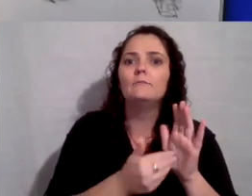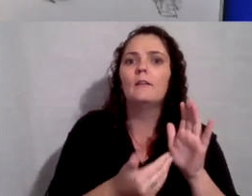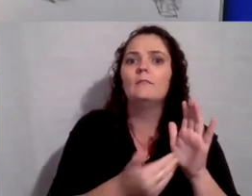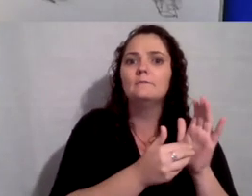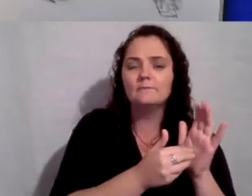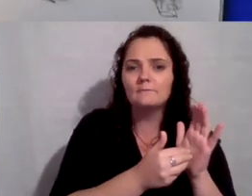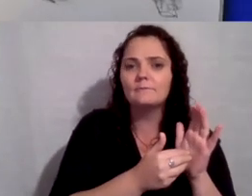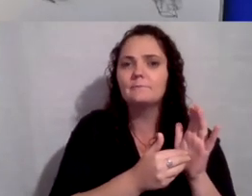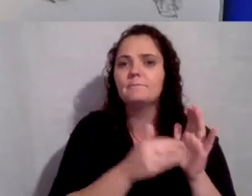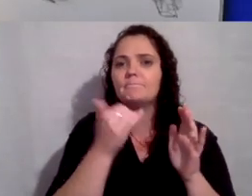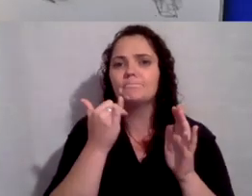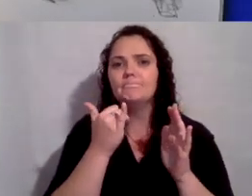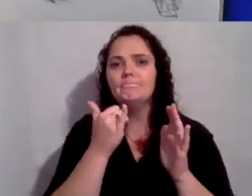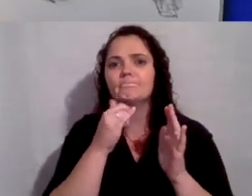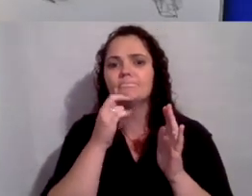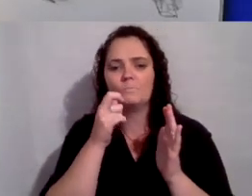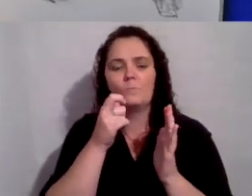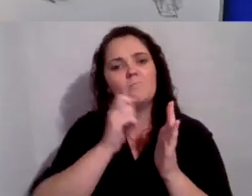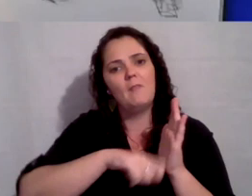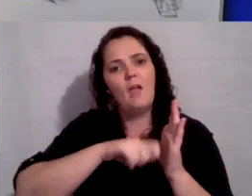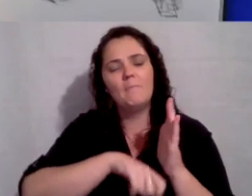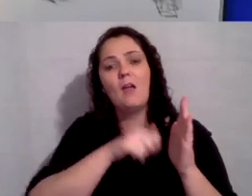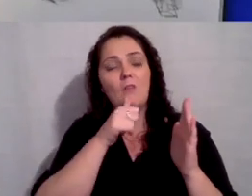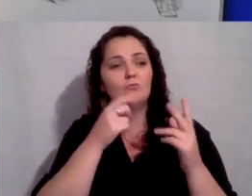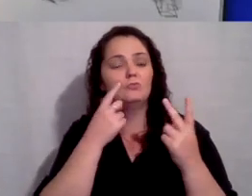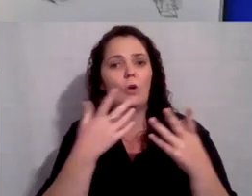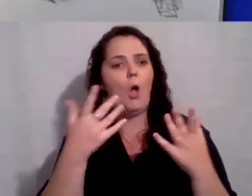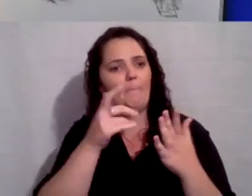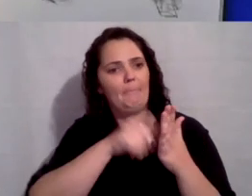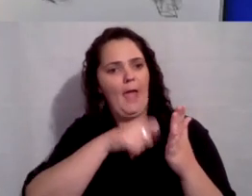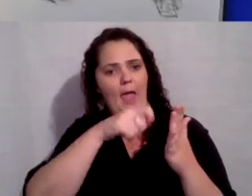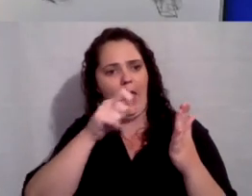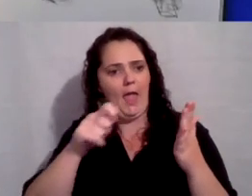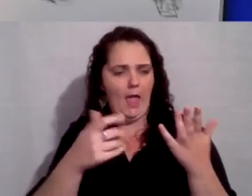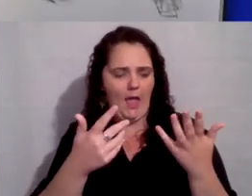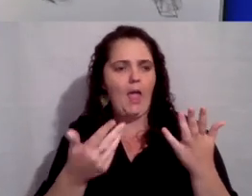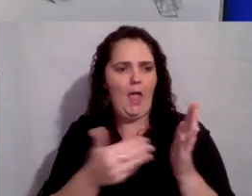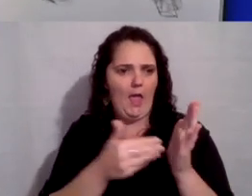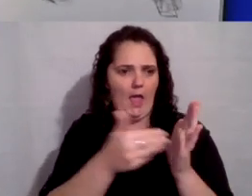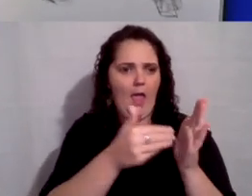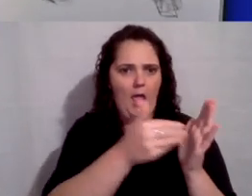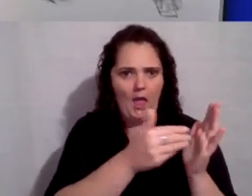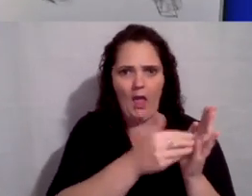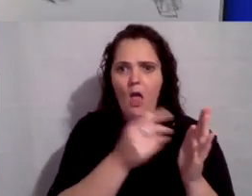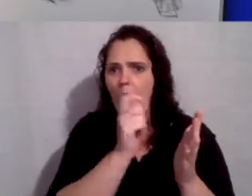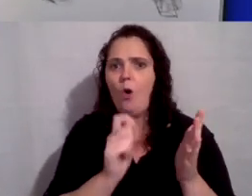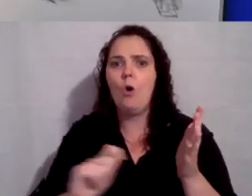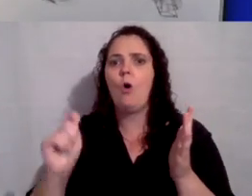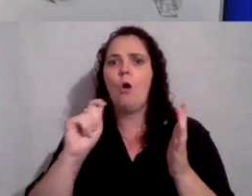surface, you'll get a certain kind of mark you might get a great variety of marks that way but if you bring an erasure in these subtractive marks it'll open up a